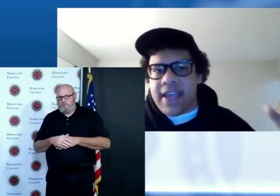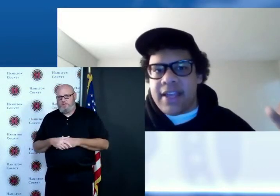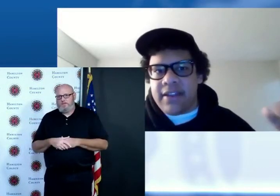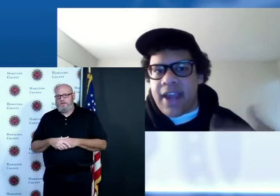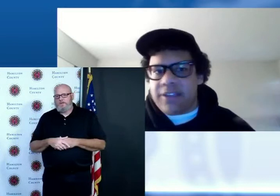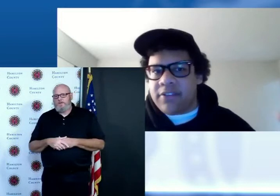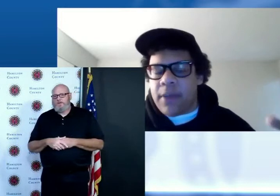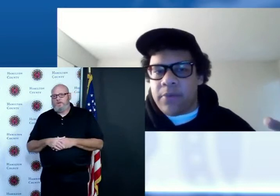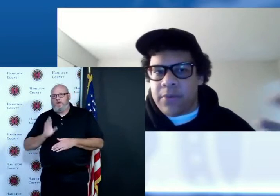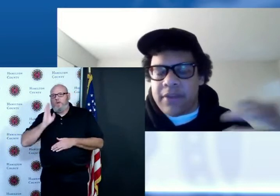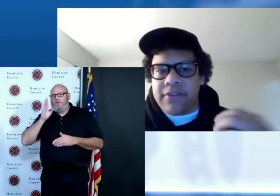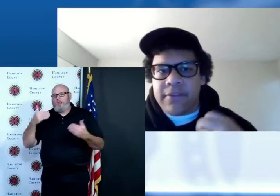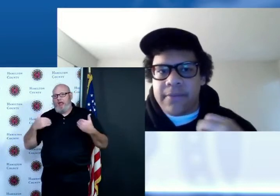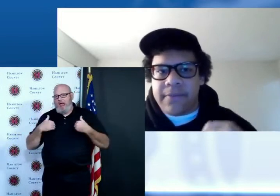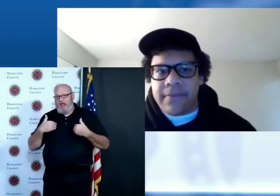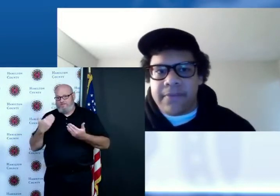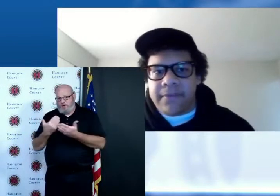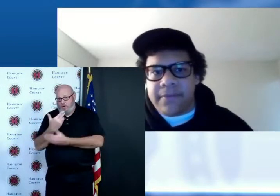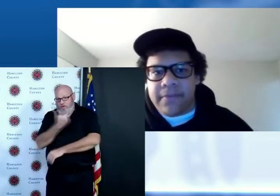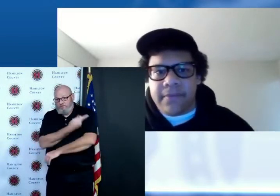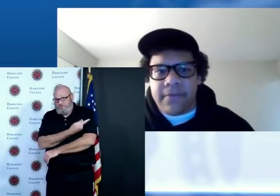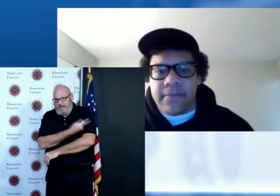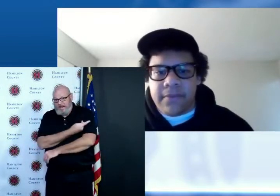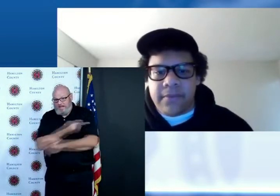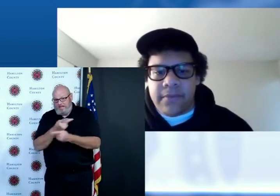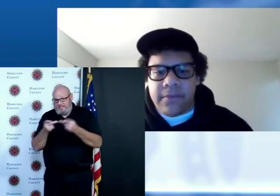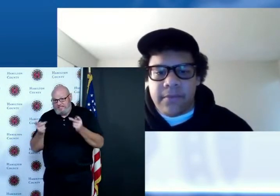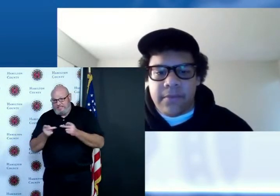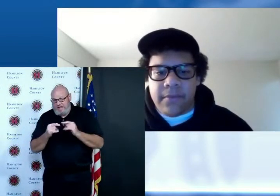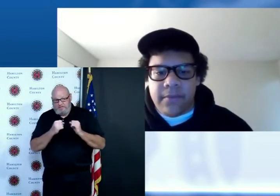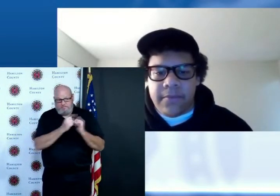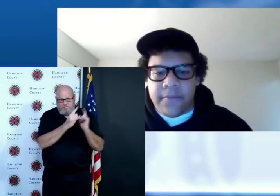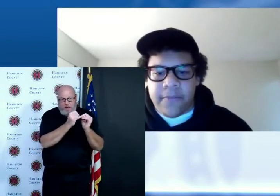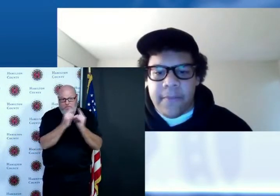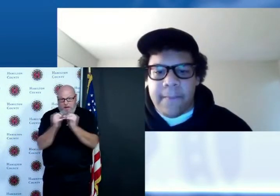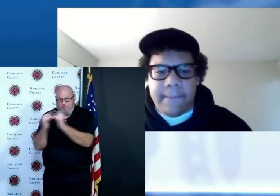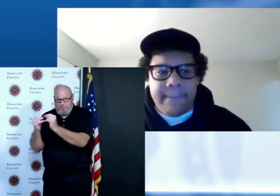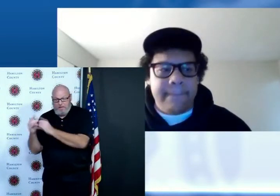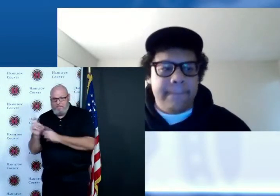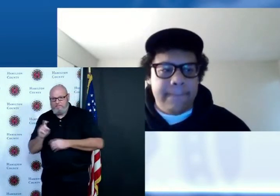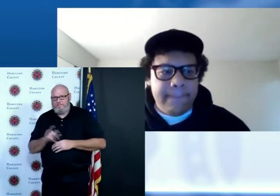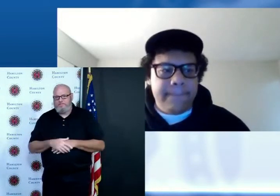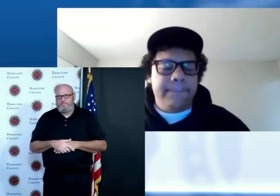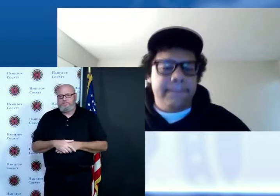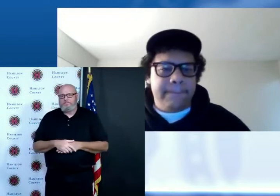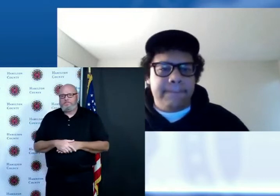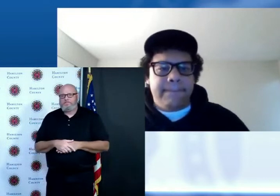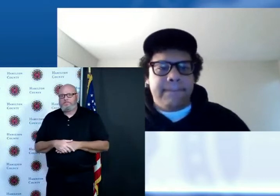in the next couple weeks so what we do know is that Hamilton County and in the state of Ohio